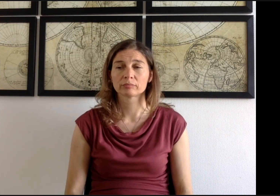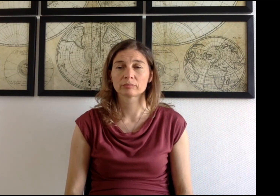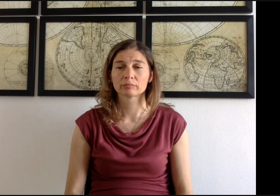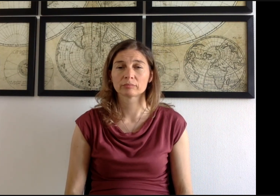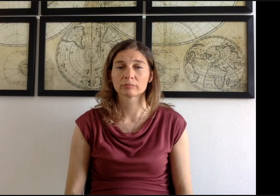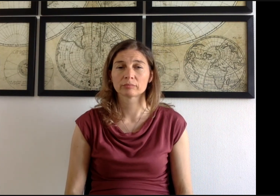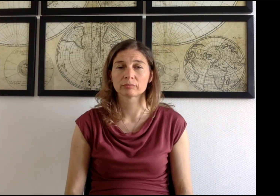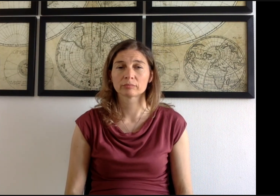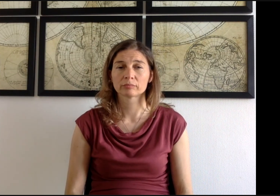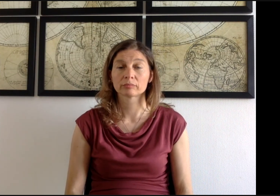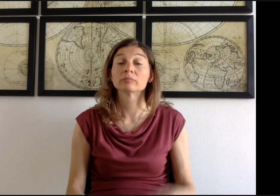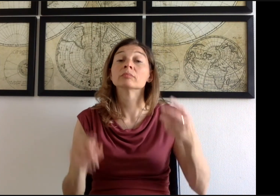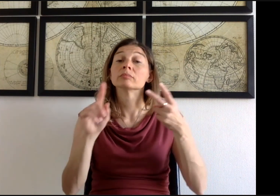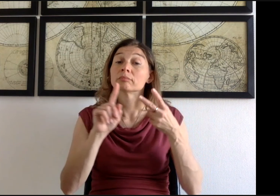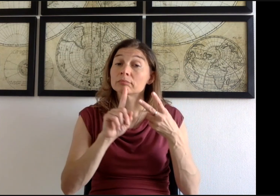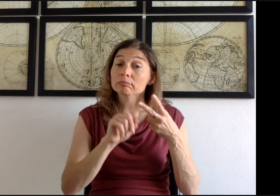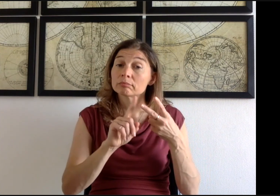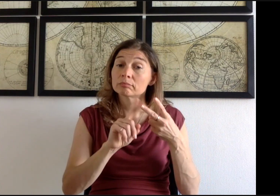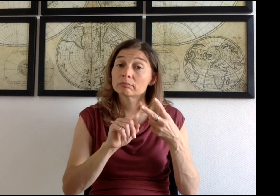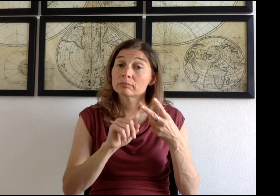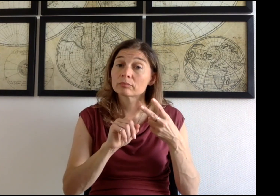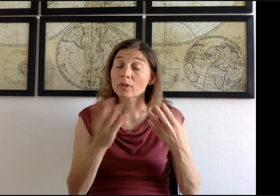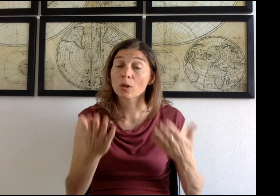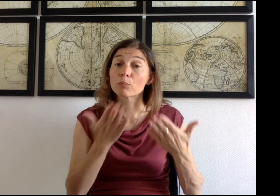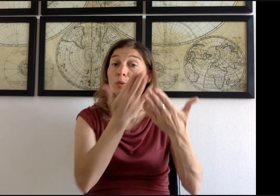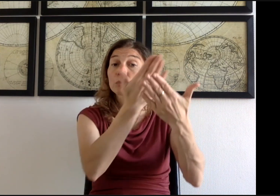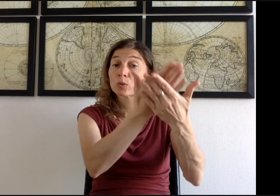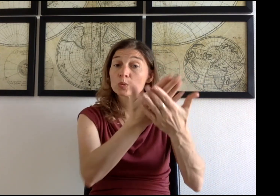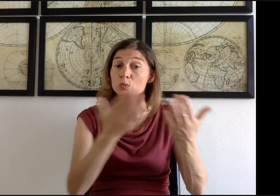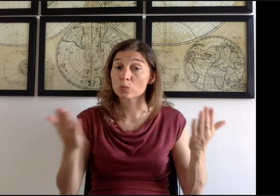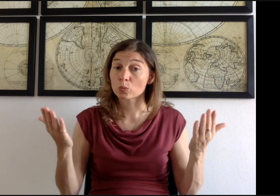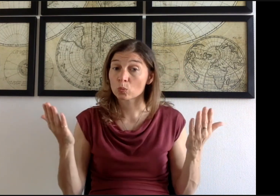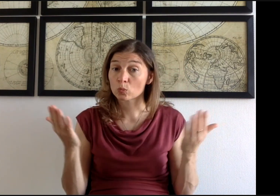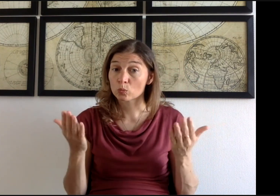And my second proposal is I consider we should analyse the situation